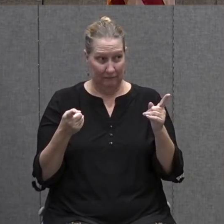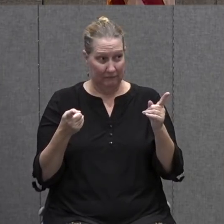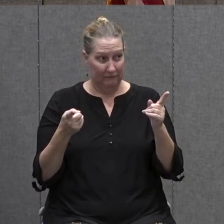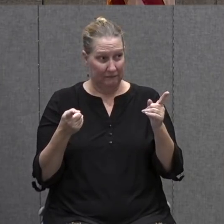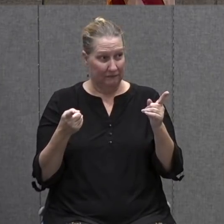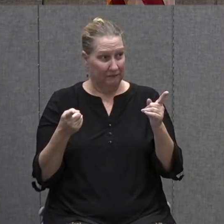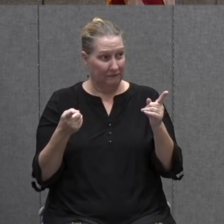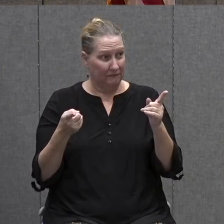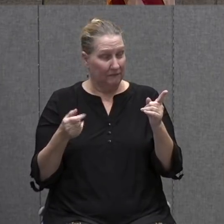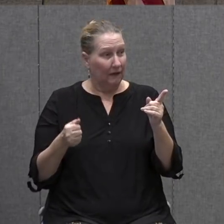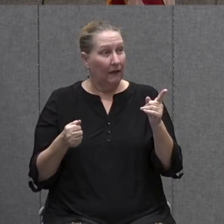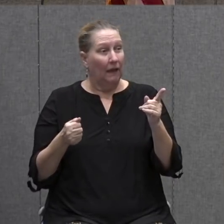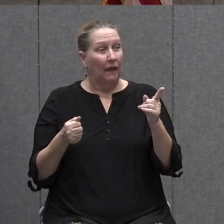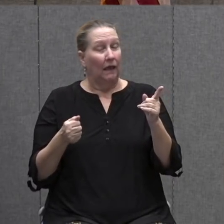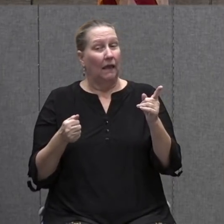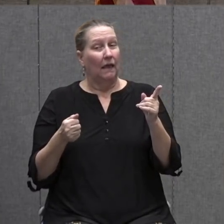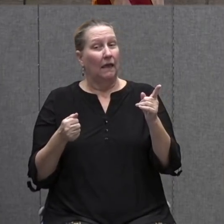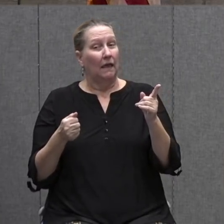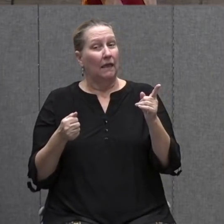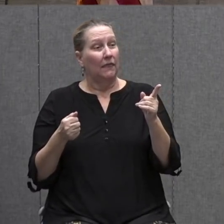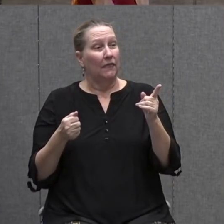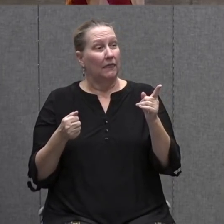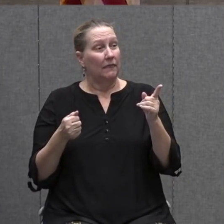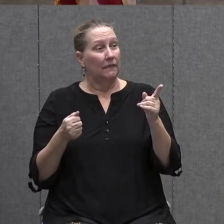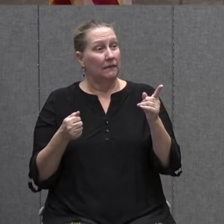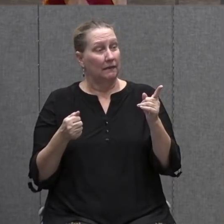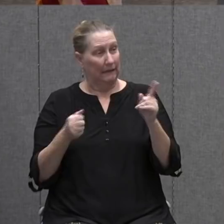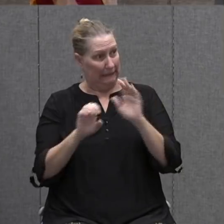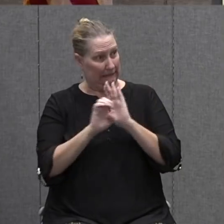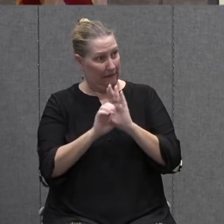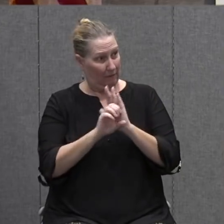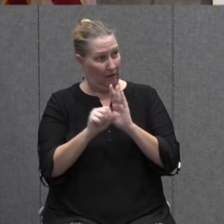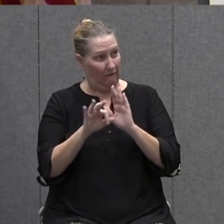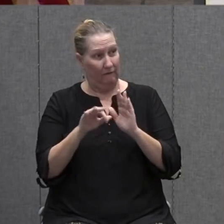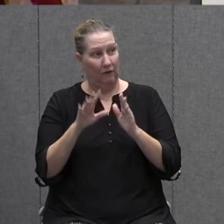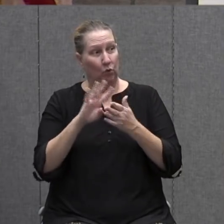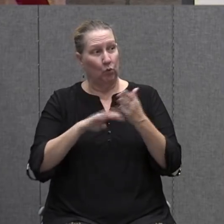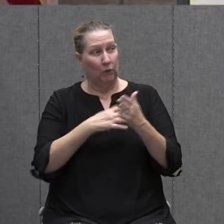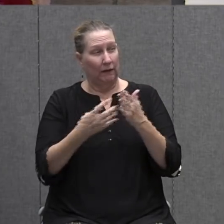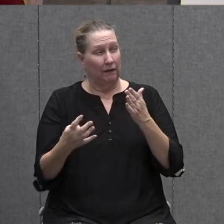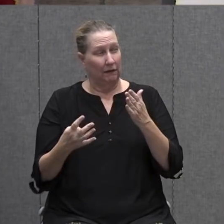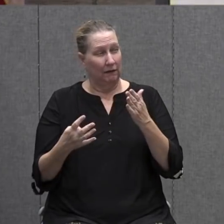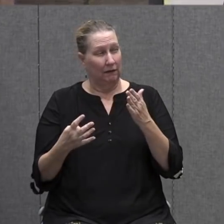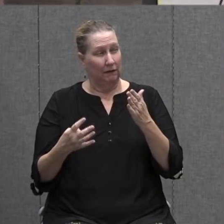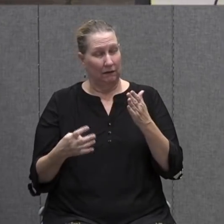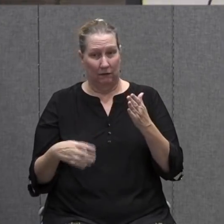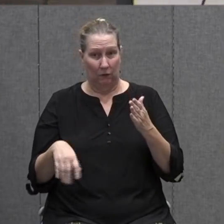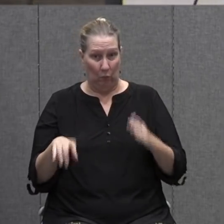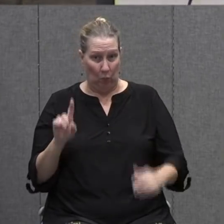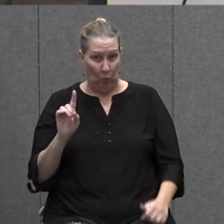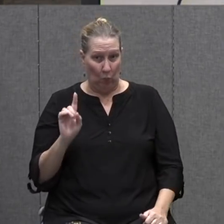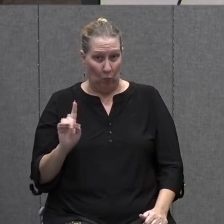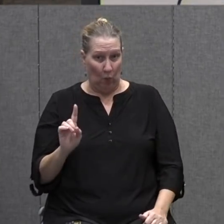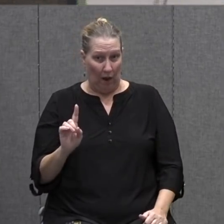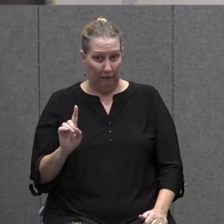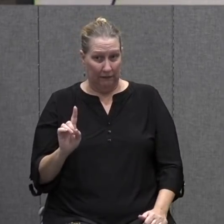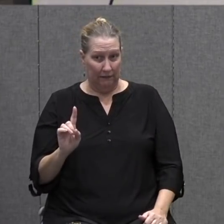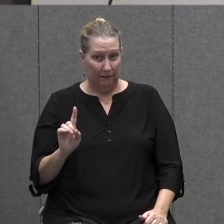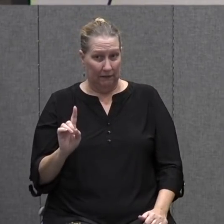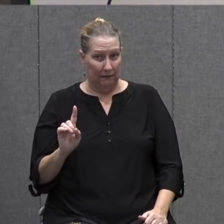So here's an example of a grid where all of the white squares would be off